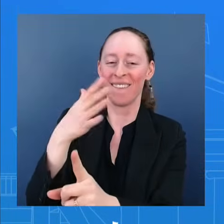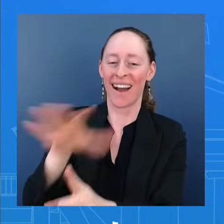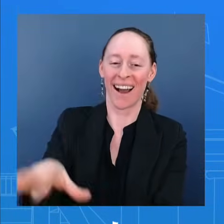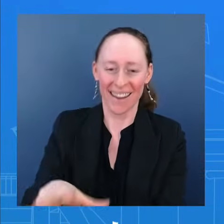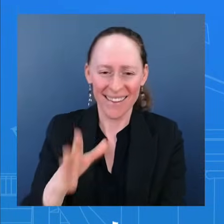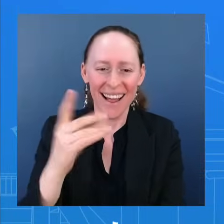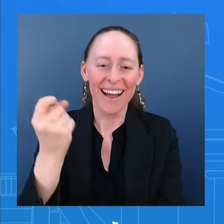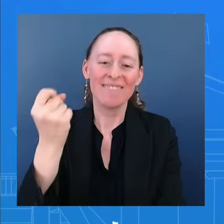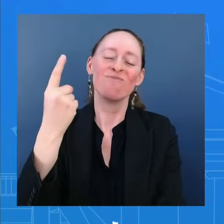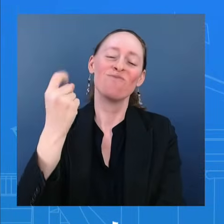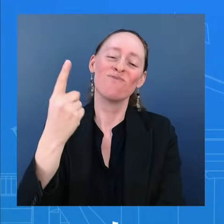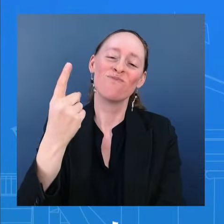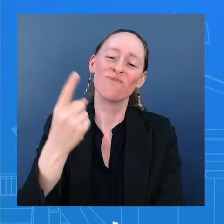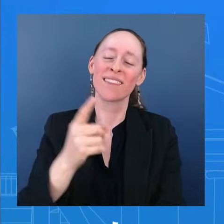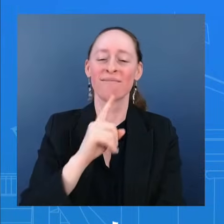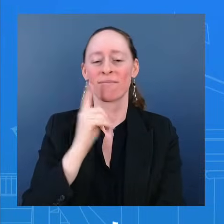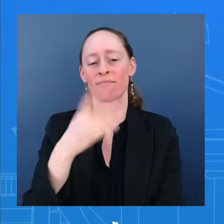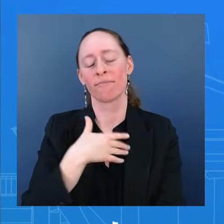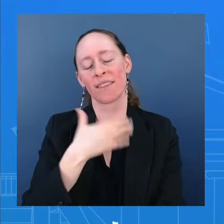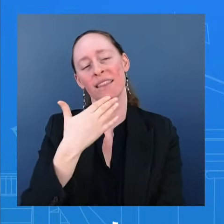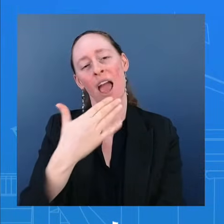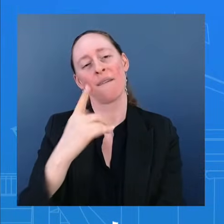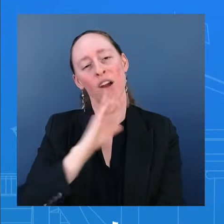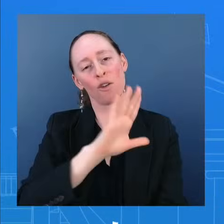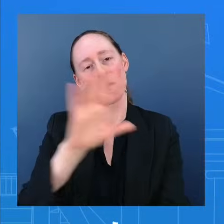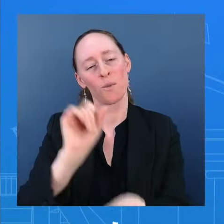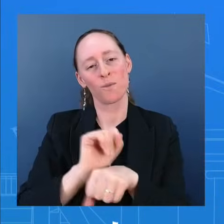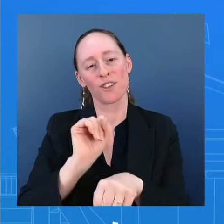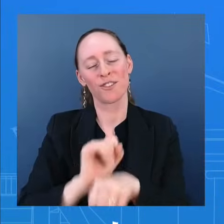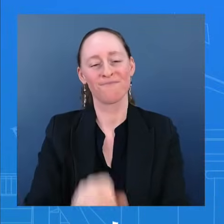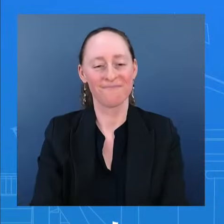The Press: Thank you. Ms. Jean-Pierre: Okay. With that -- jeez. Tough crowd.